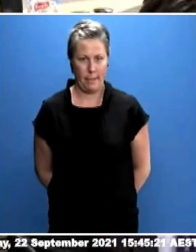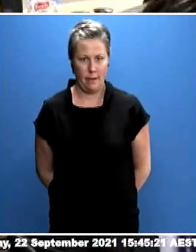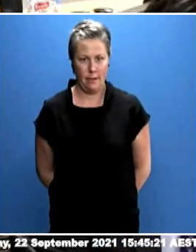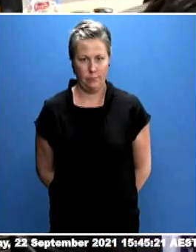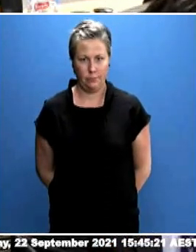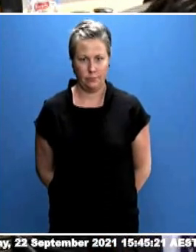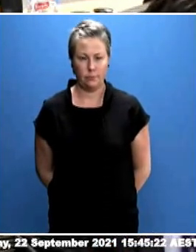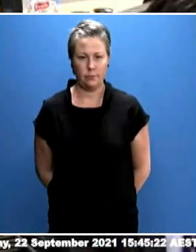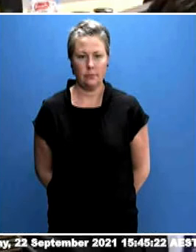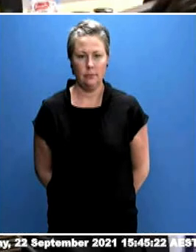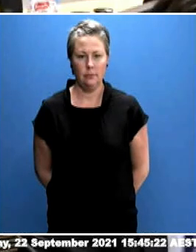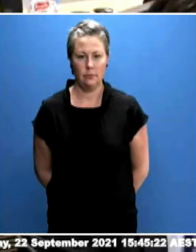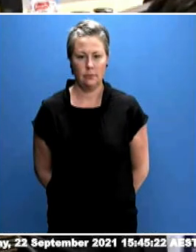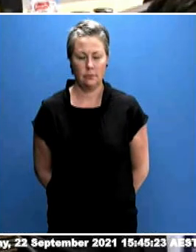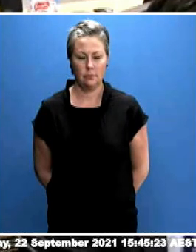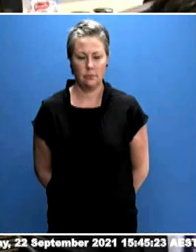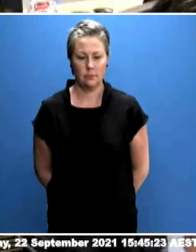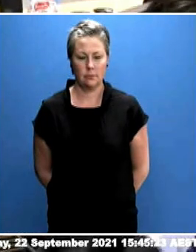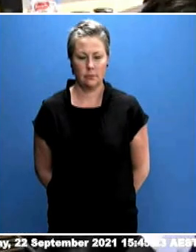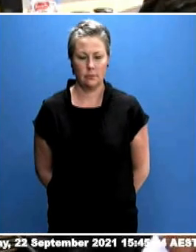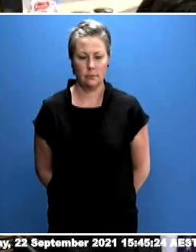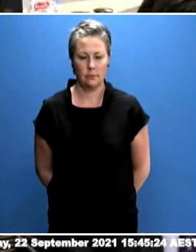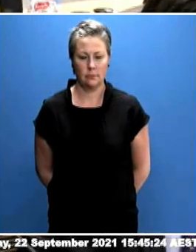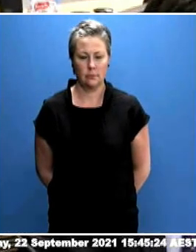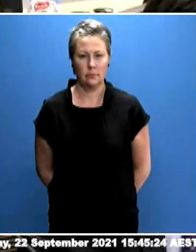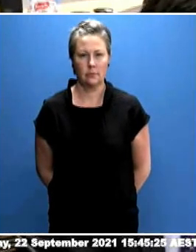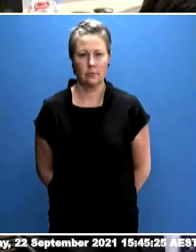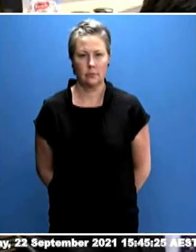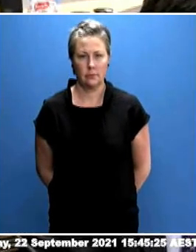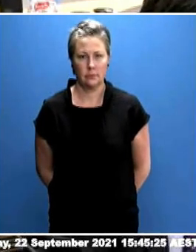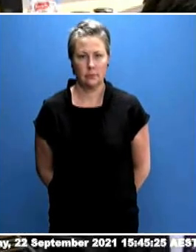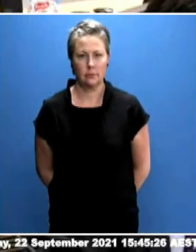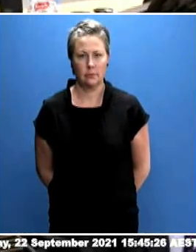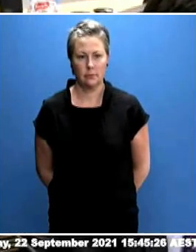In terms of facilitating visits and connections to culture,